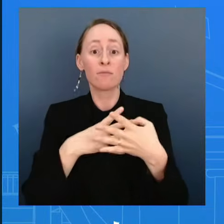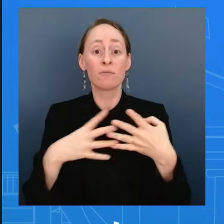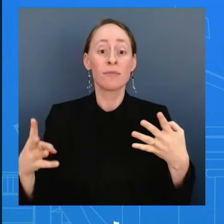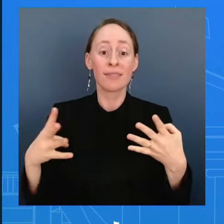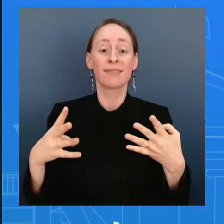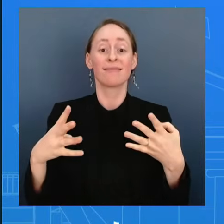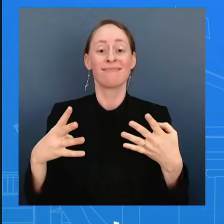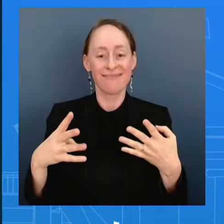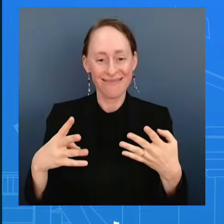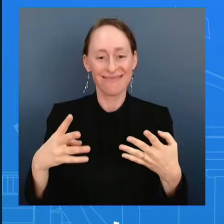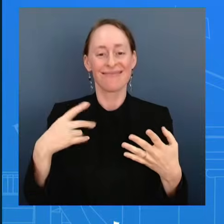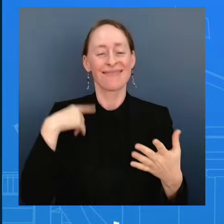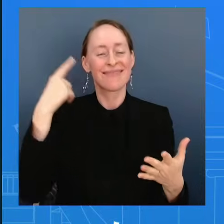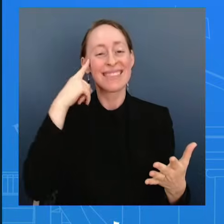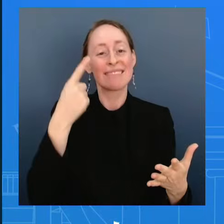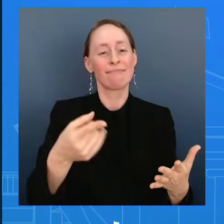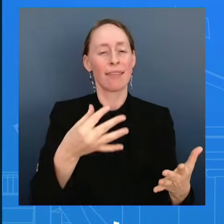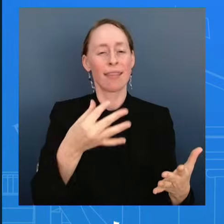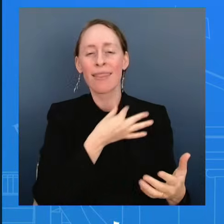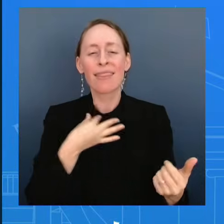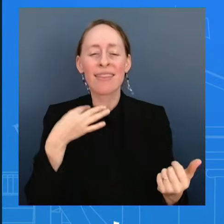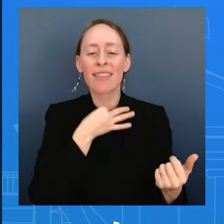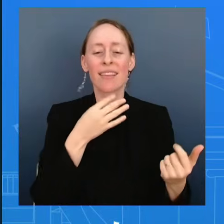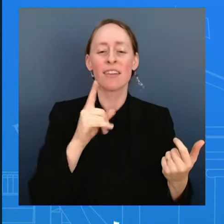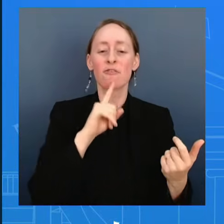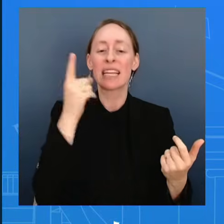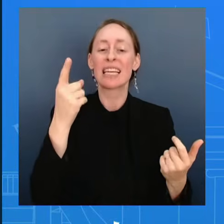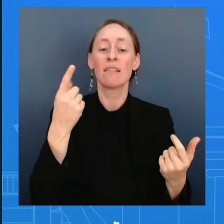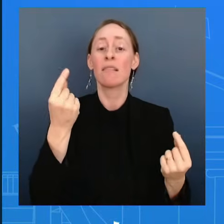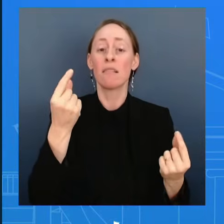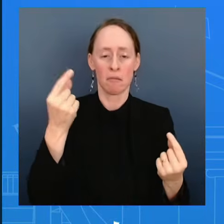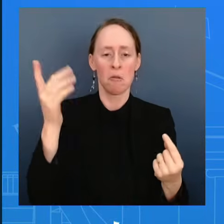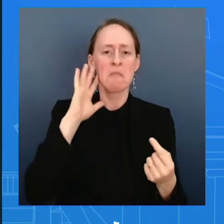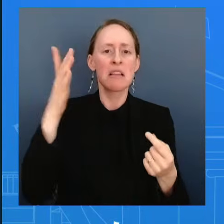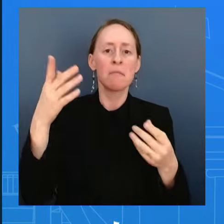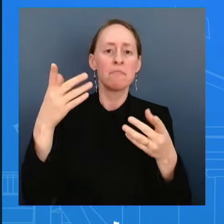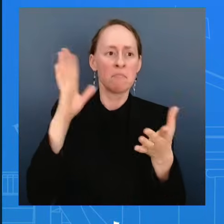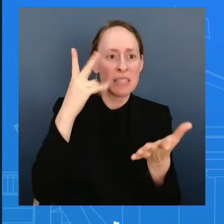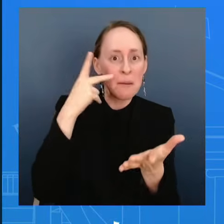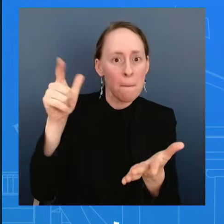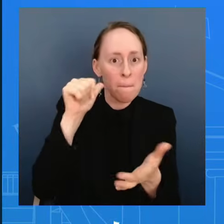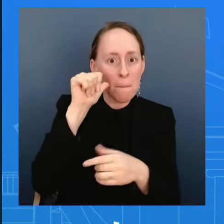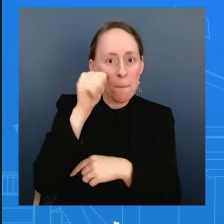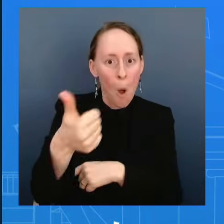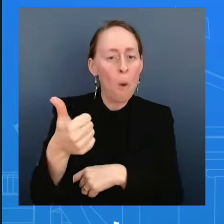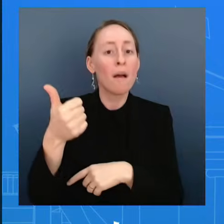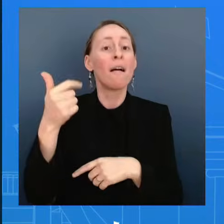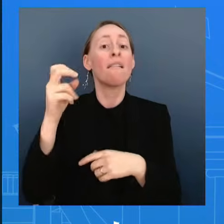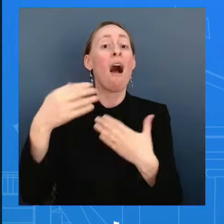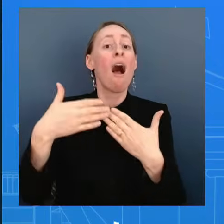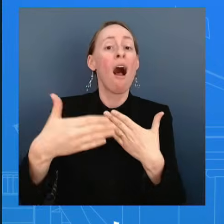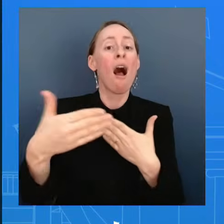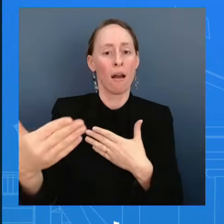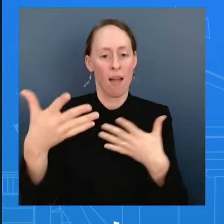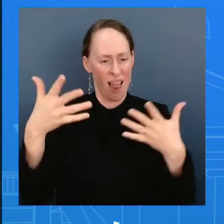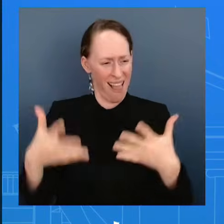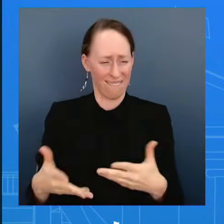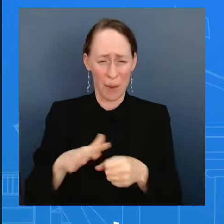this ceasefire done, to bring hostages home, to get that humanitarian aid in to Gaza, continuing to increase that humanitarian aid.